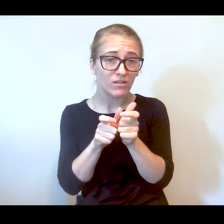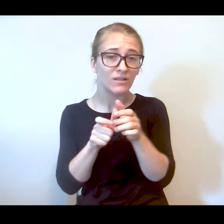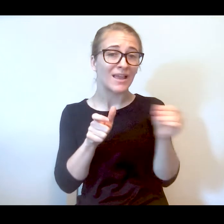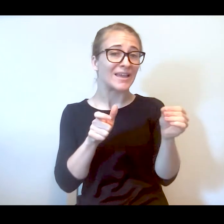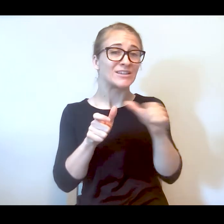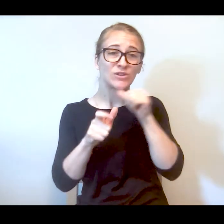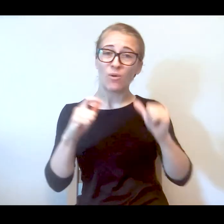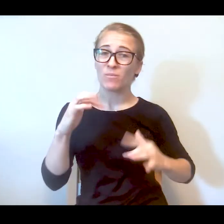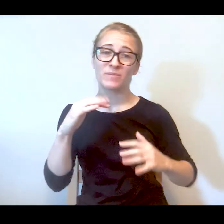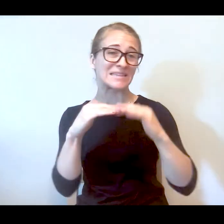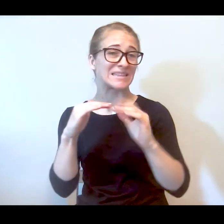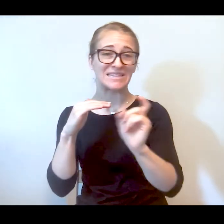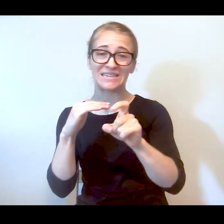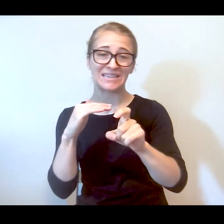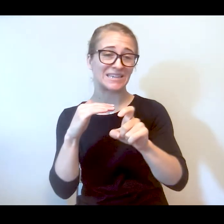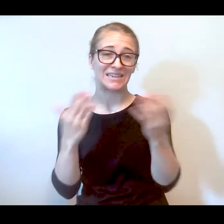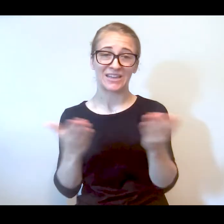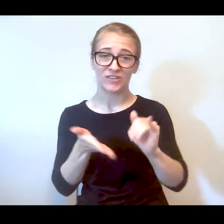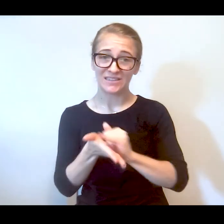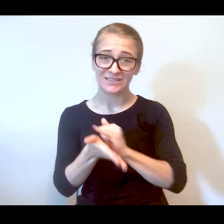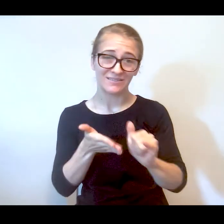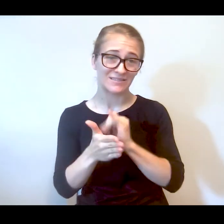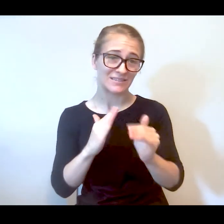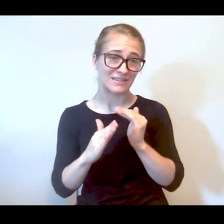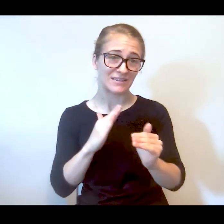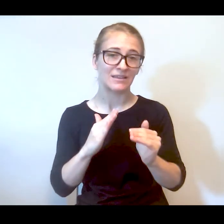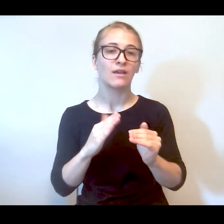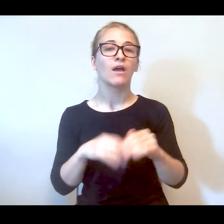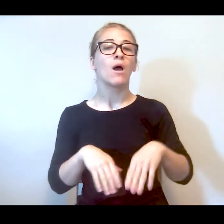in any way in the city, the mobile crisis teams do